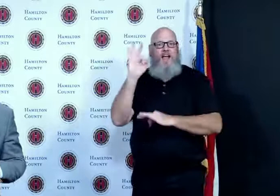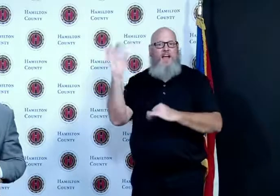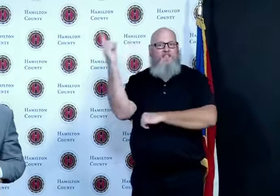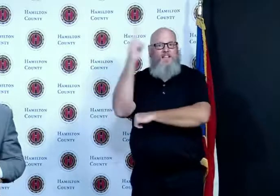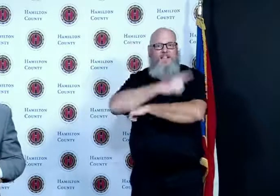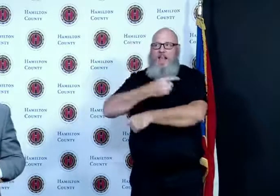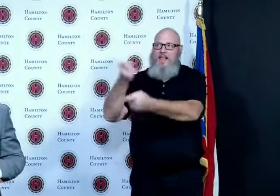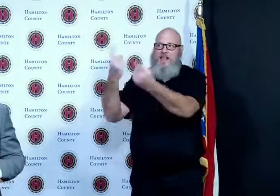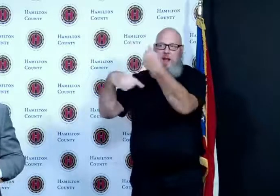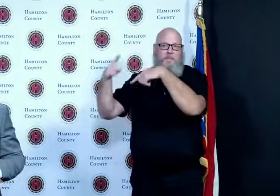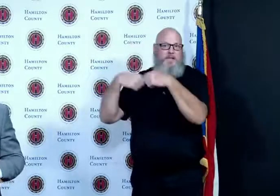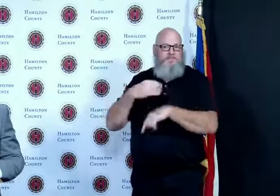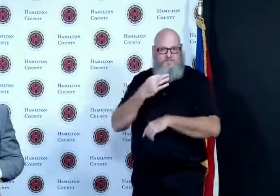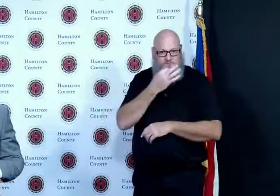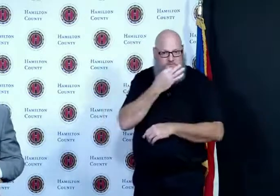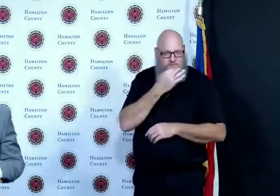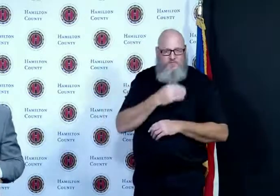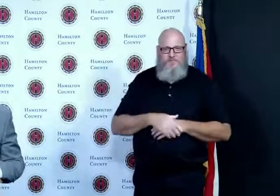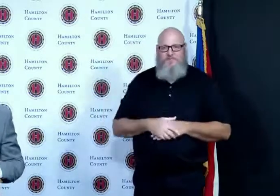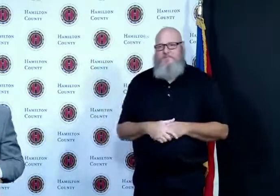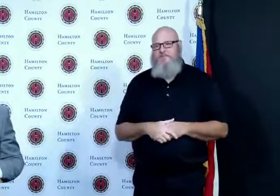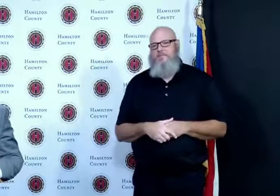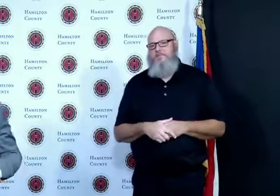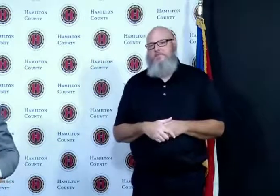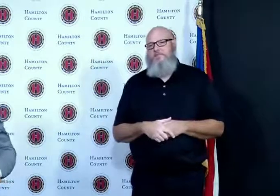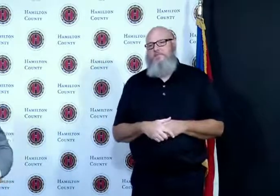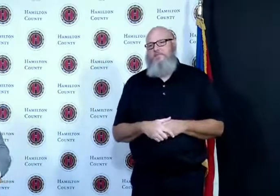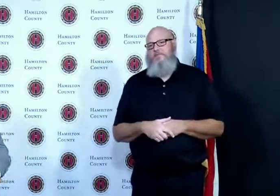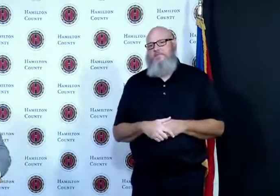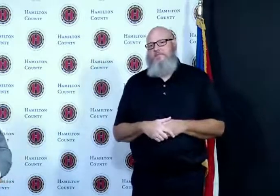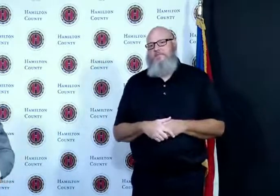so next week as Commissioner Driehaus indicated we will begin the work of vaccinating those